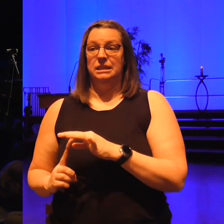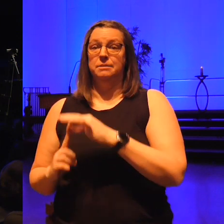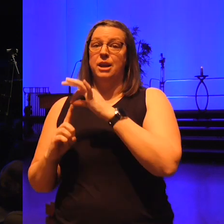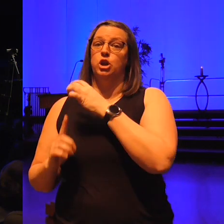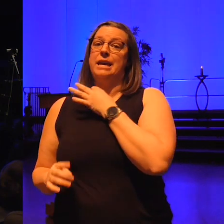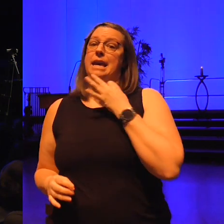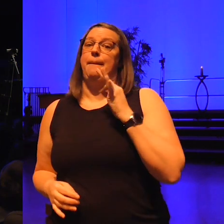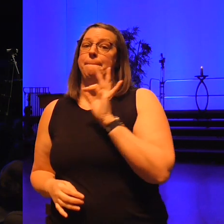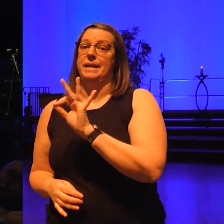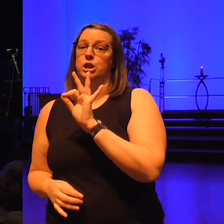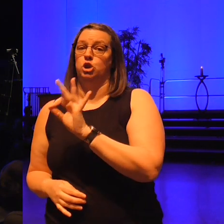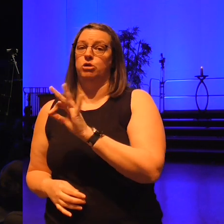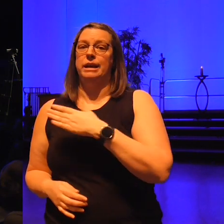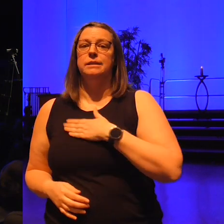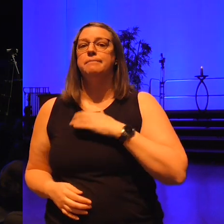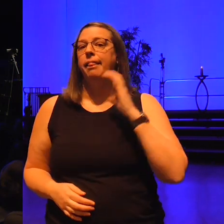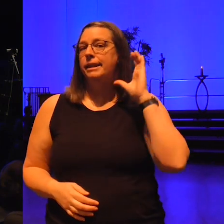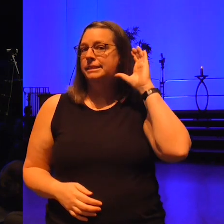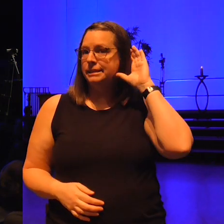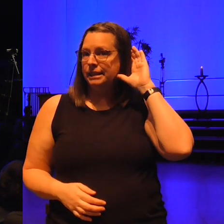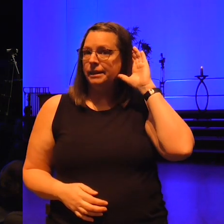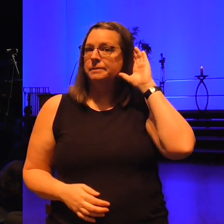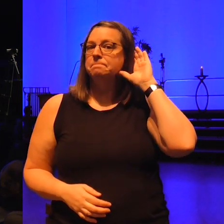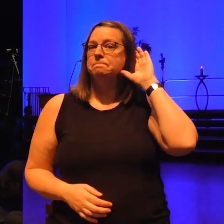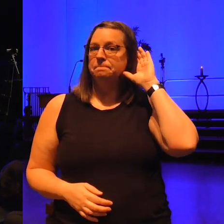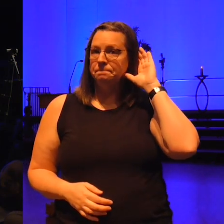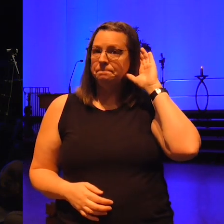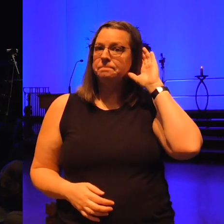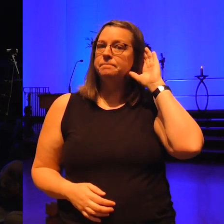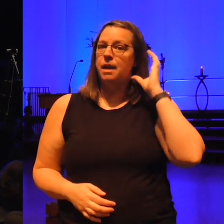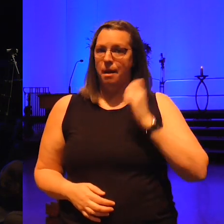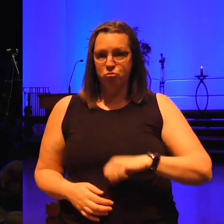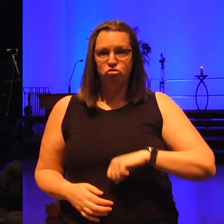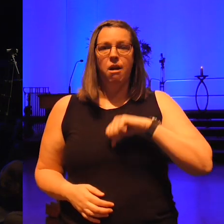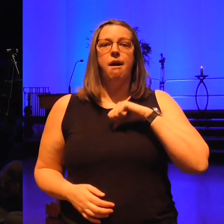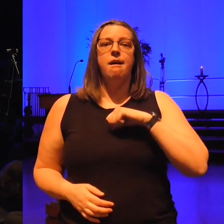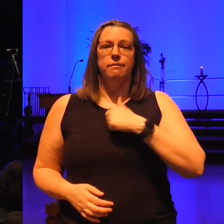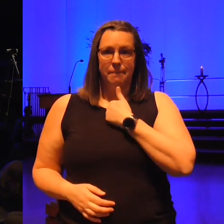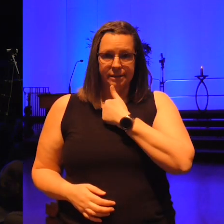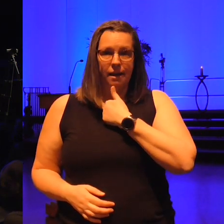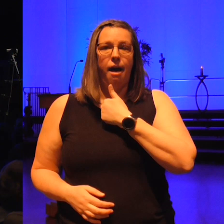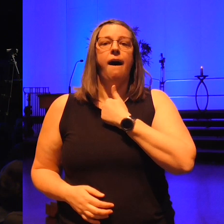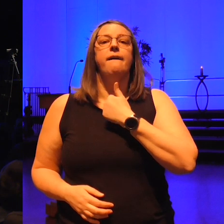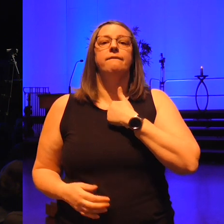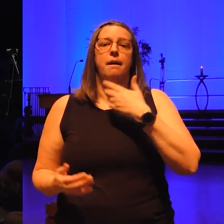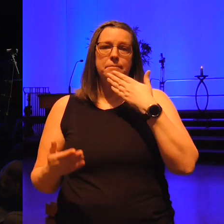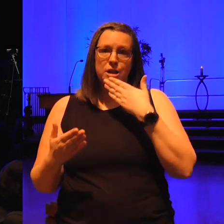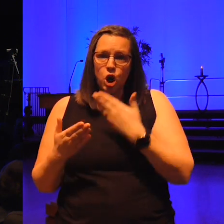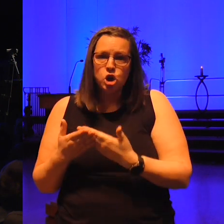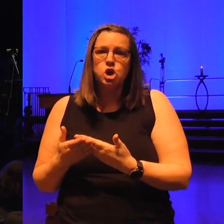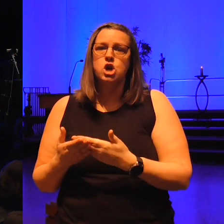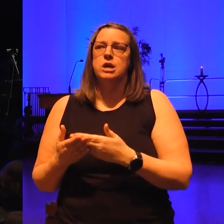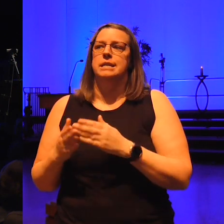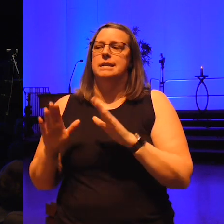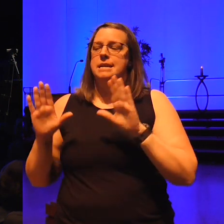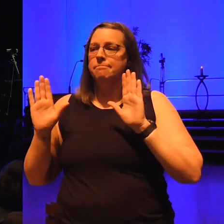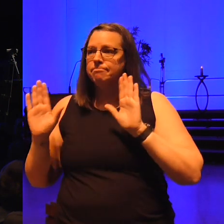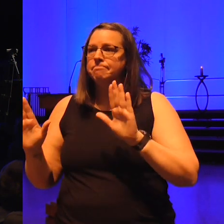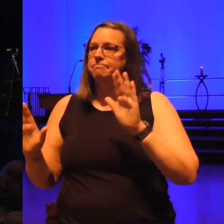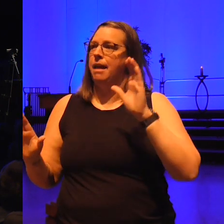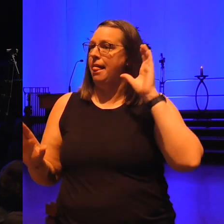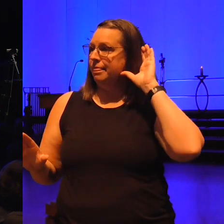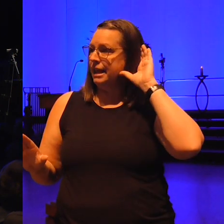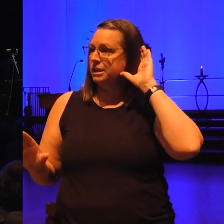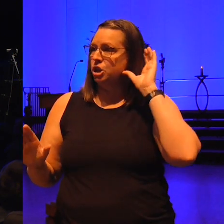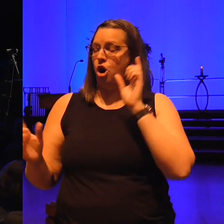my listening I pride myself on being a good listener one-on-one to the collective wisdom